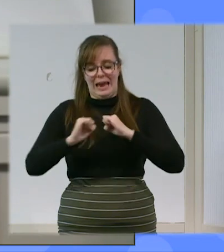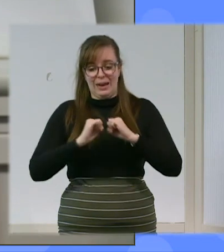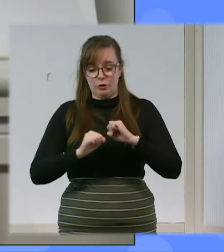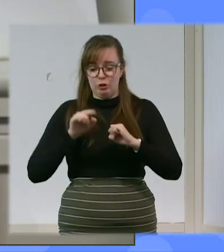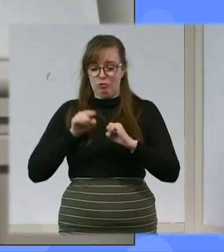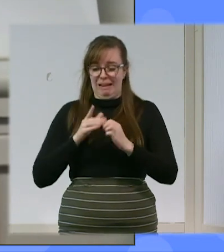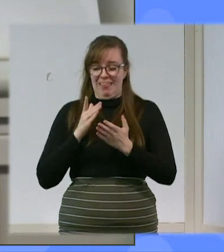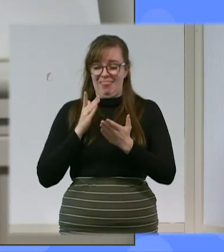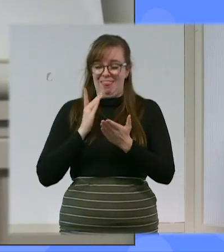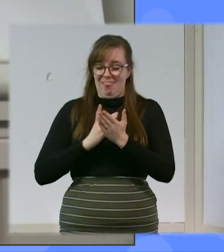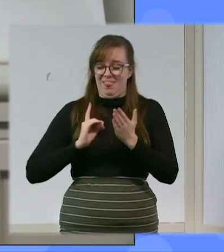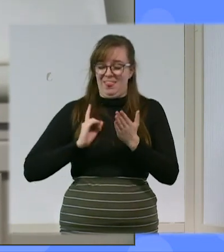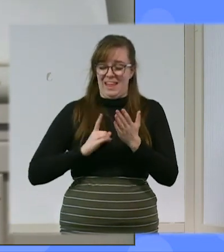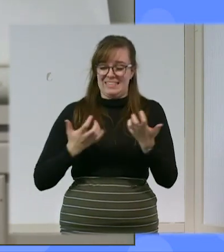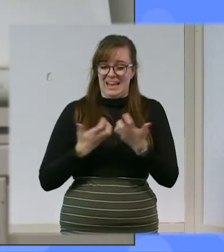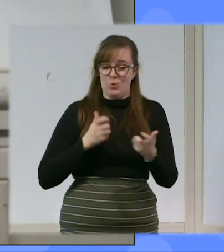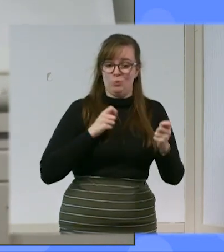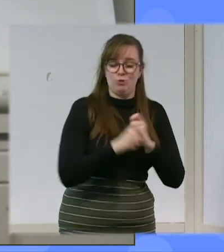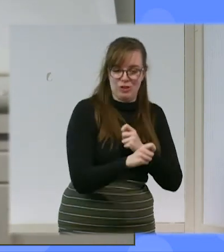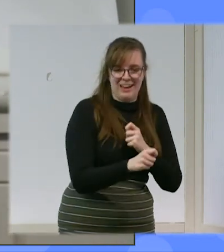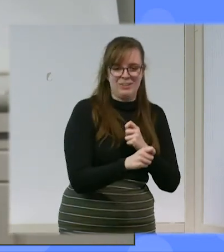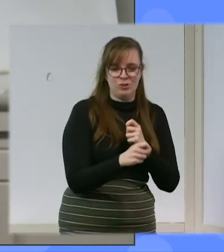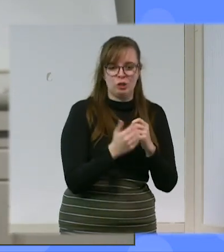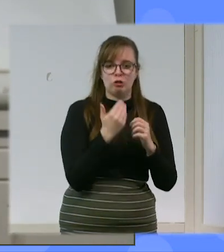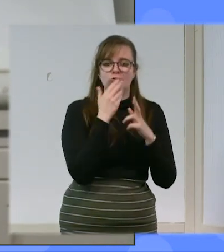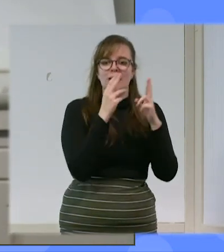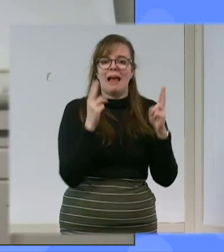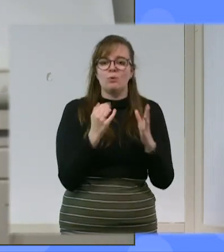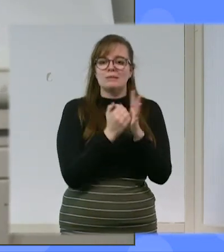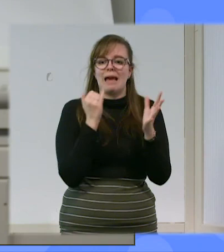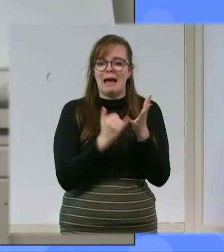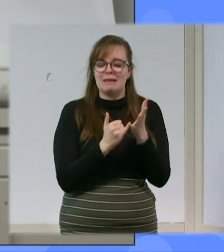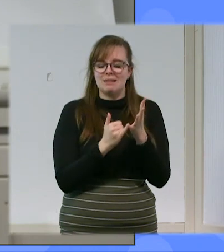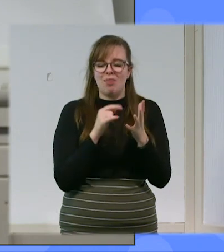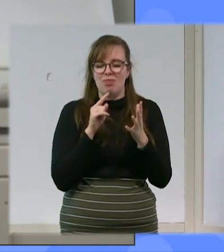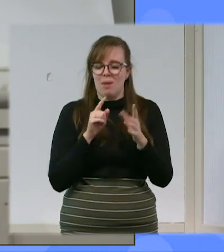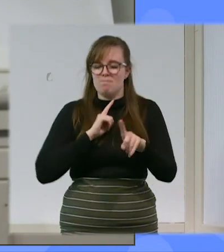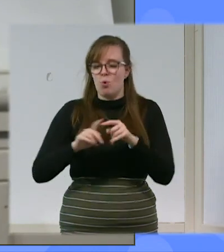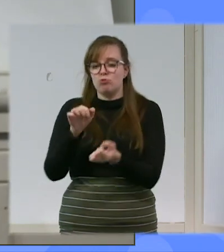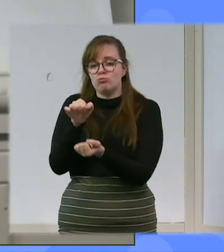Scotland's greenhouse gas emissions is mostly reserved so Scotland has the the